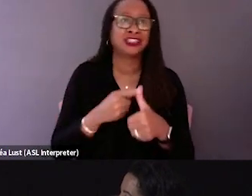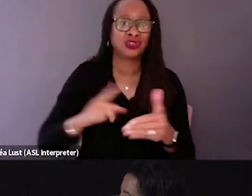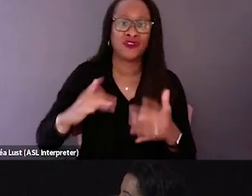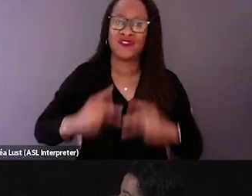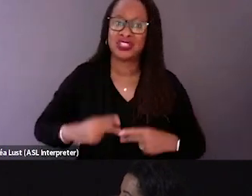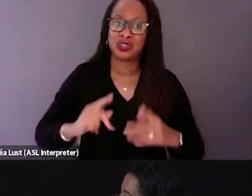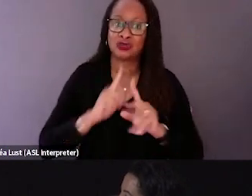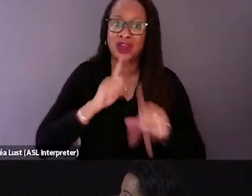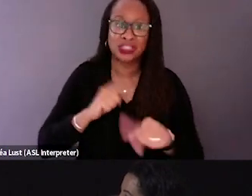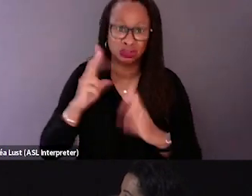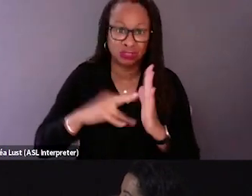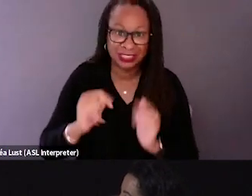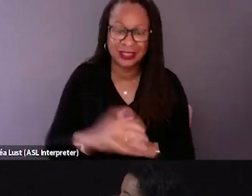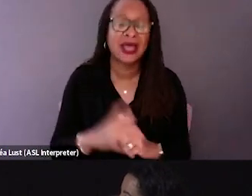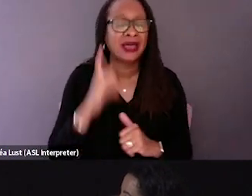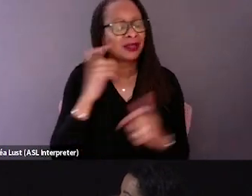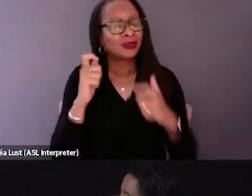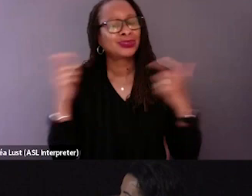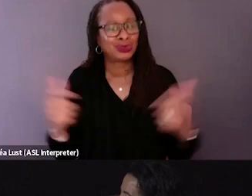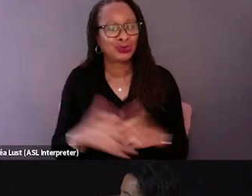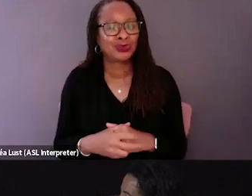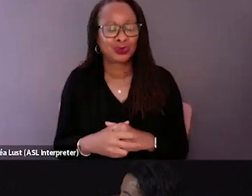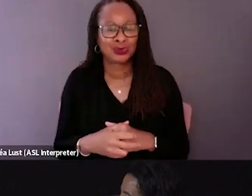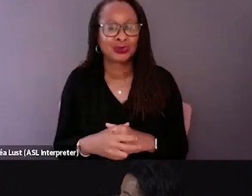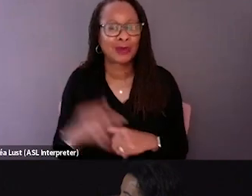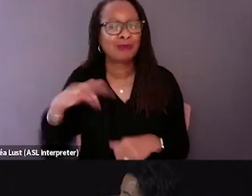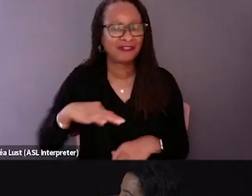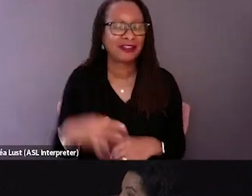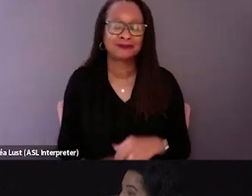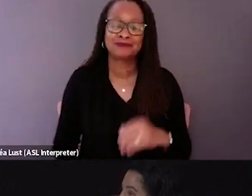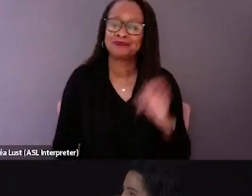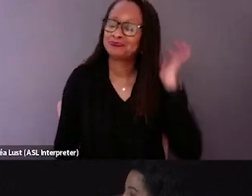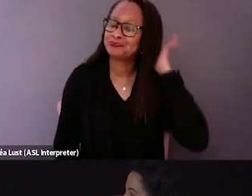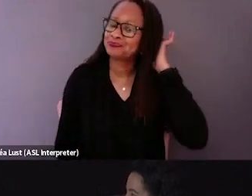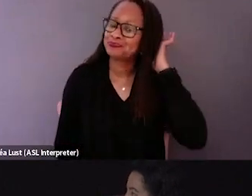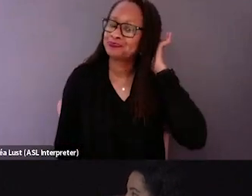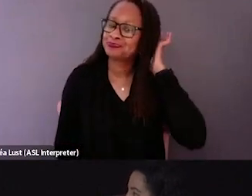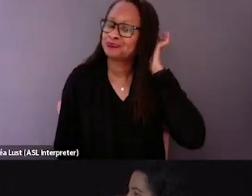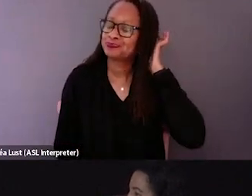So yeah, I think it was a huge, huge benefit. So where did you even begin?